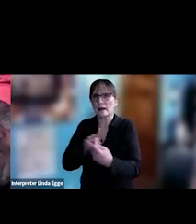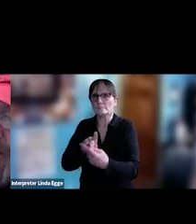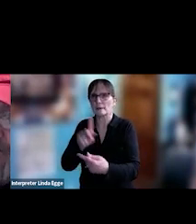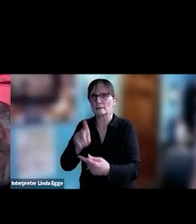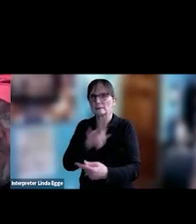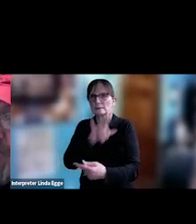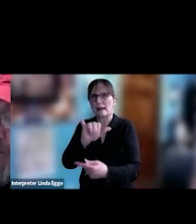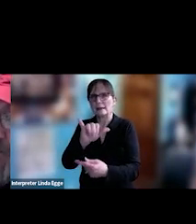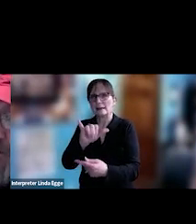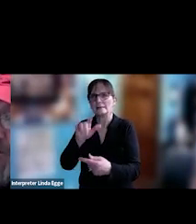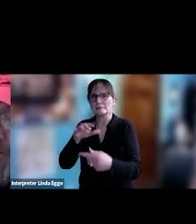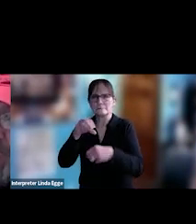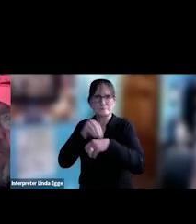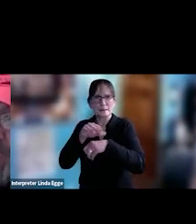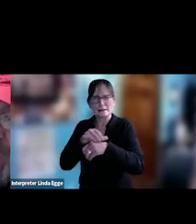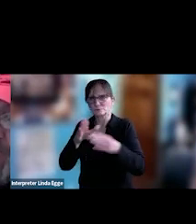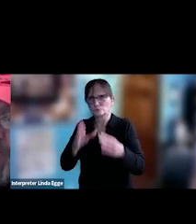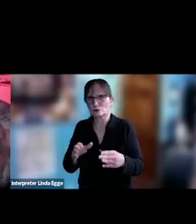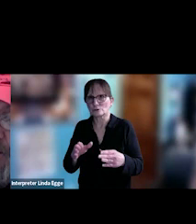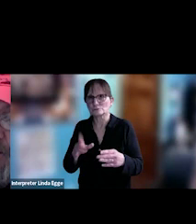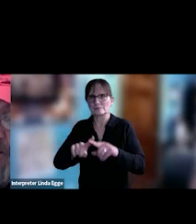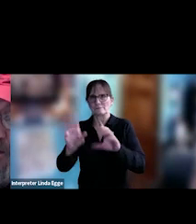you know, they're counselors in a different group.